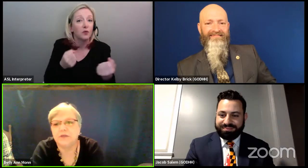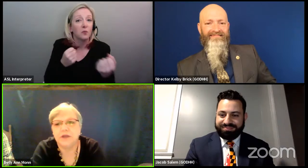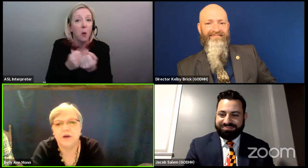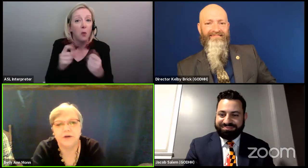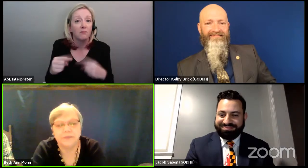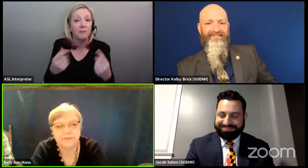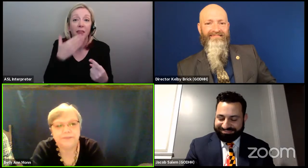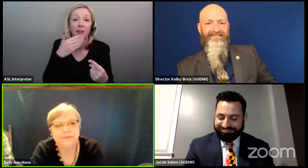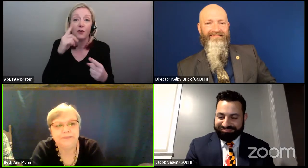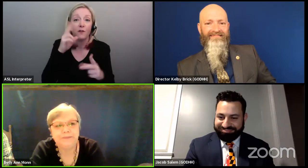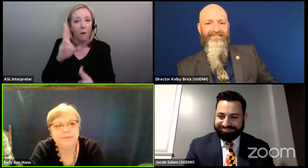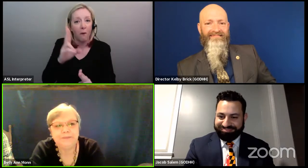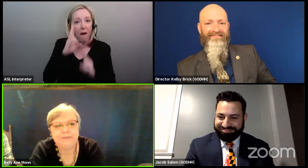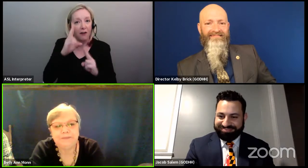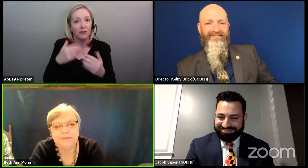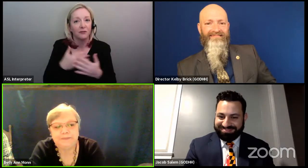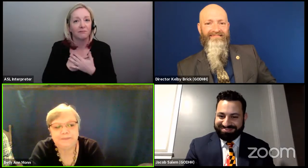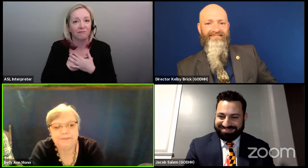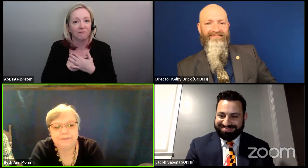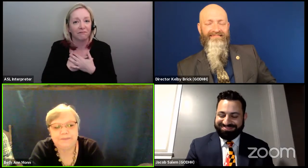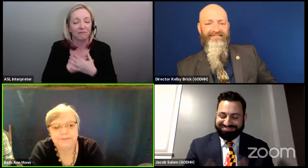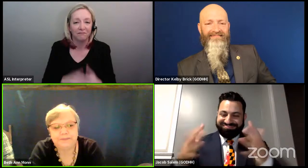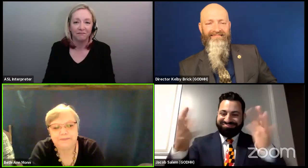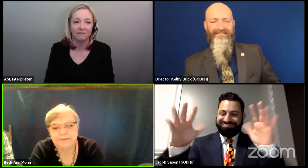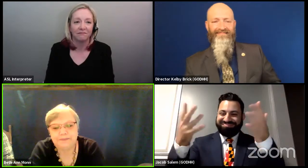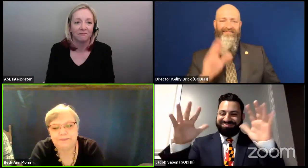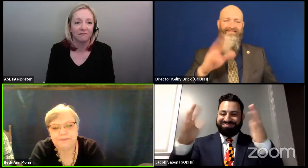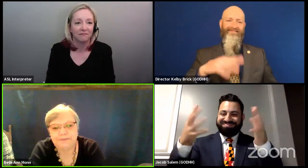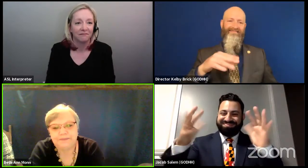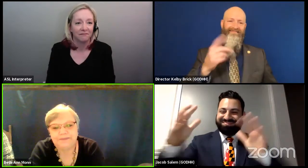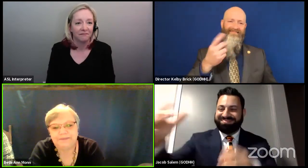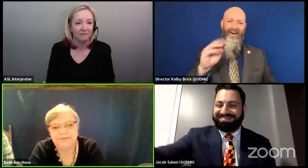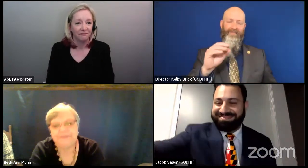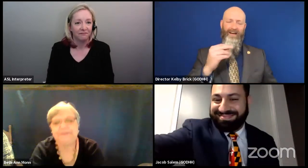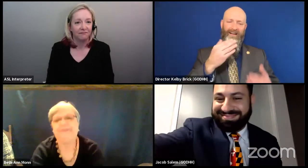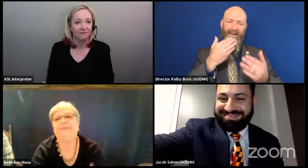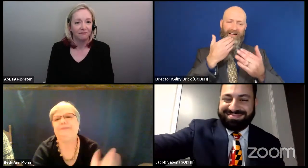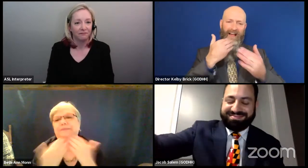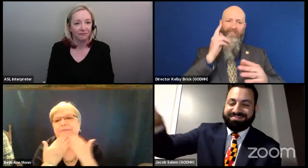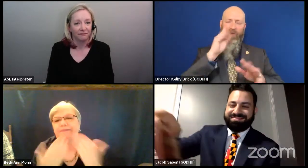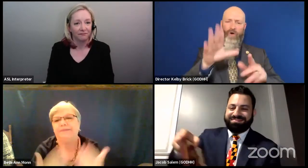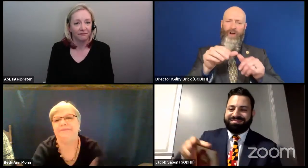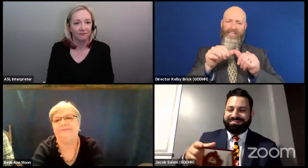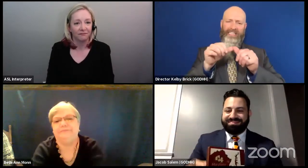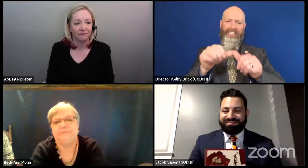and thank you for the honor. KELBY BRICK: Congratulations, Dr. Monn. And